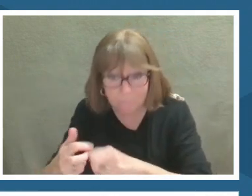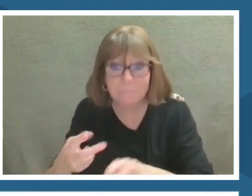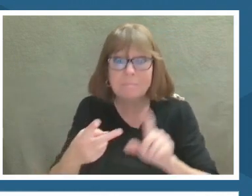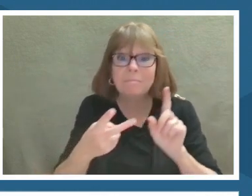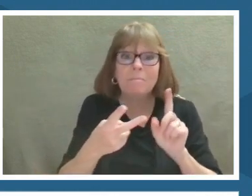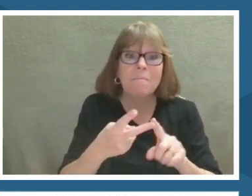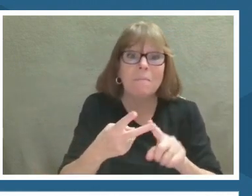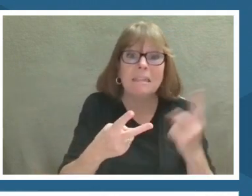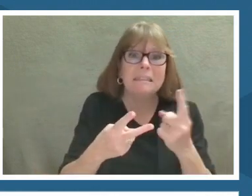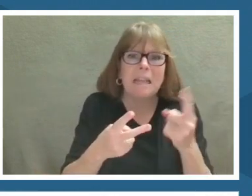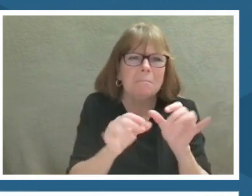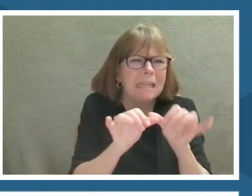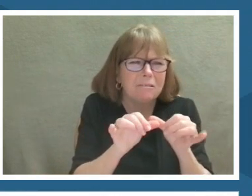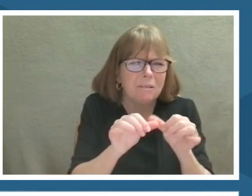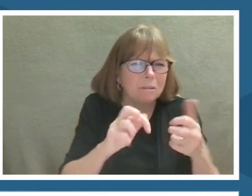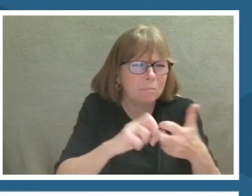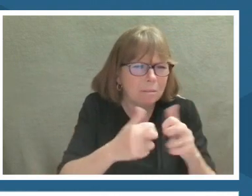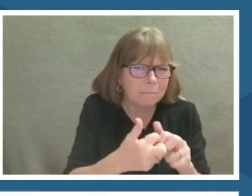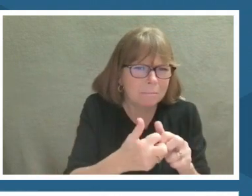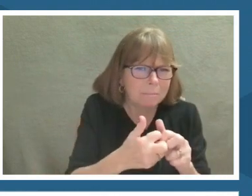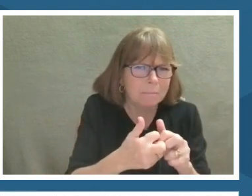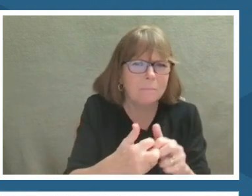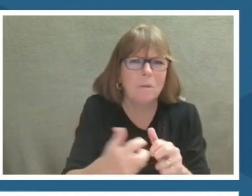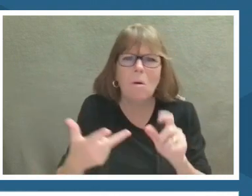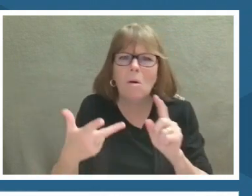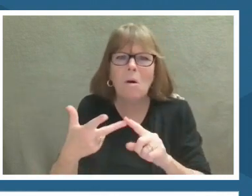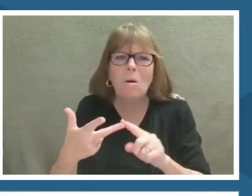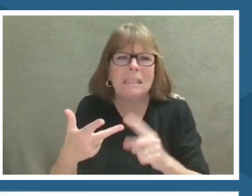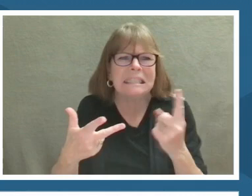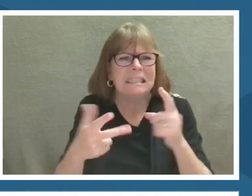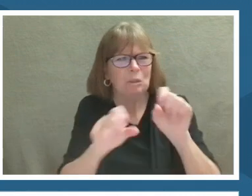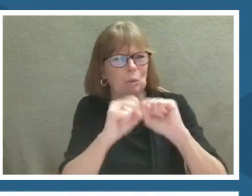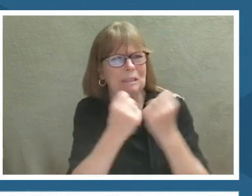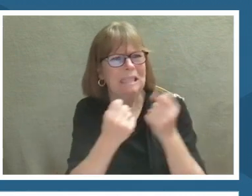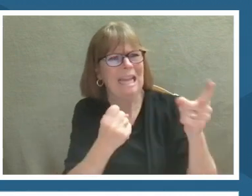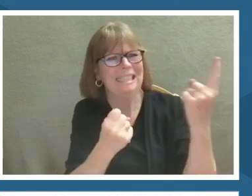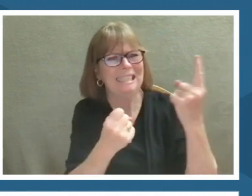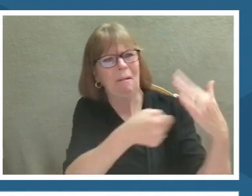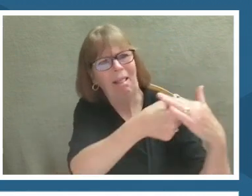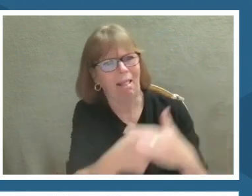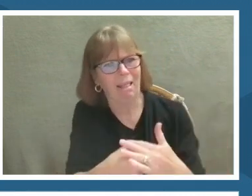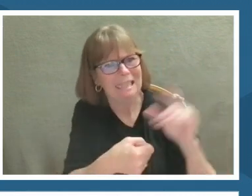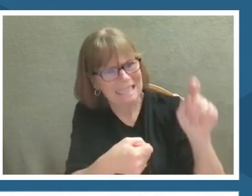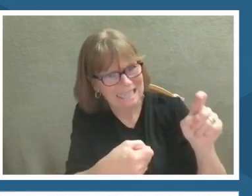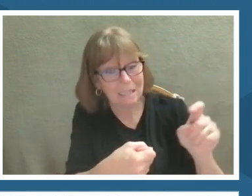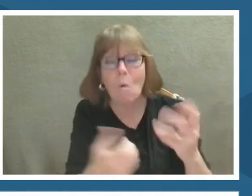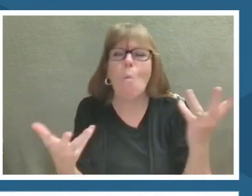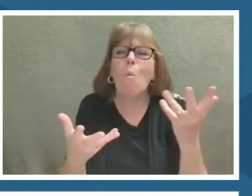so researchers engage in convergence research based on these specific